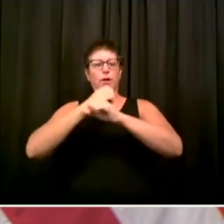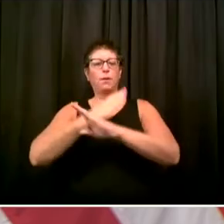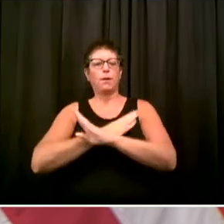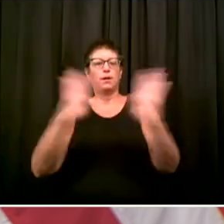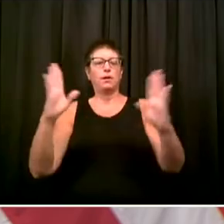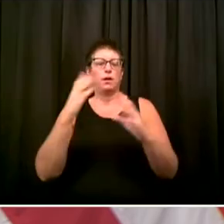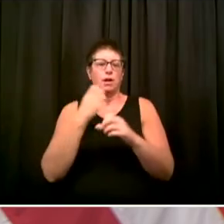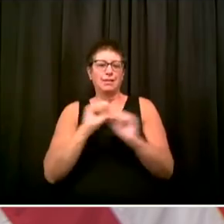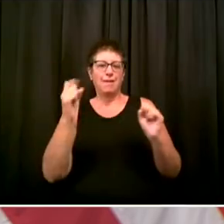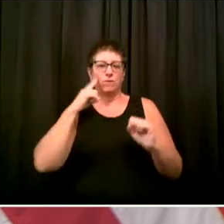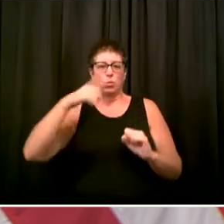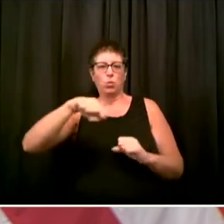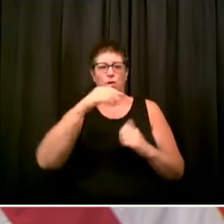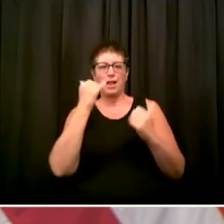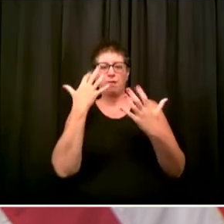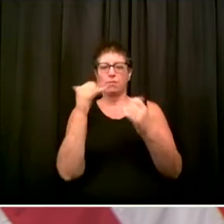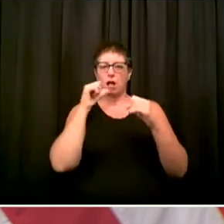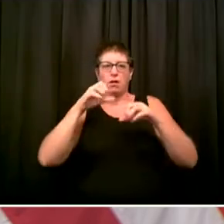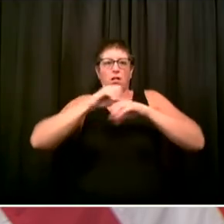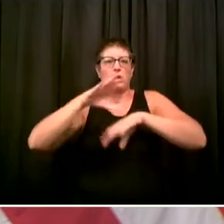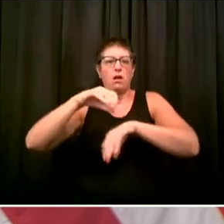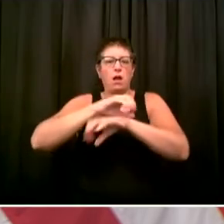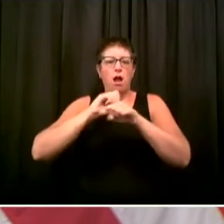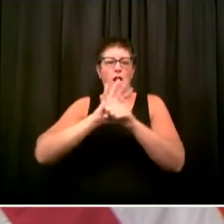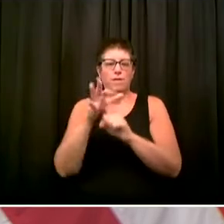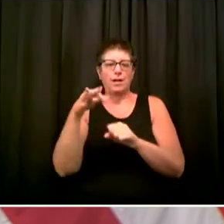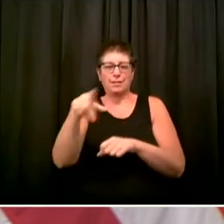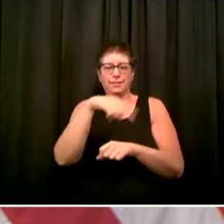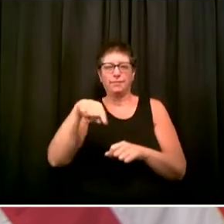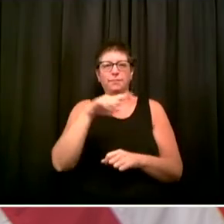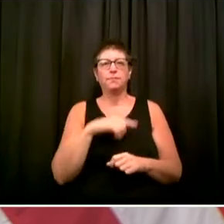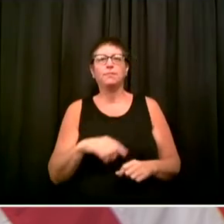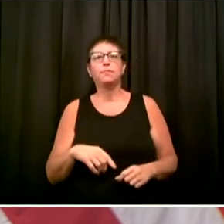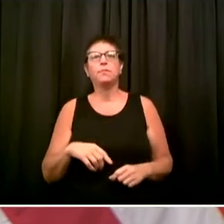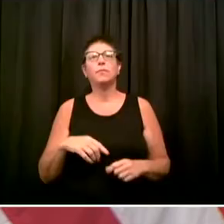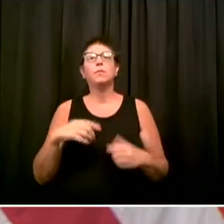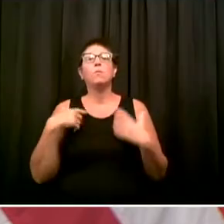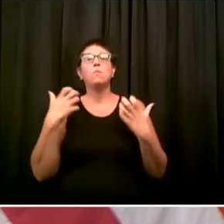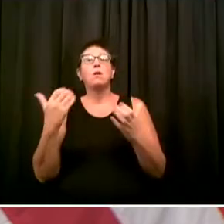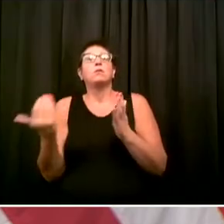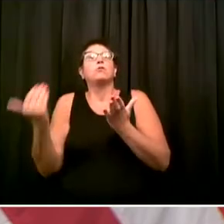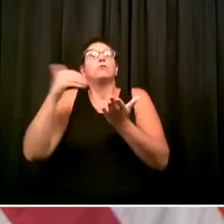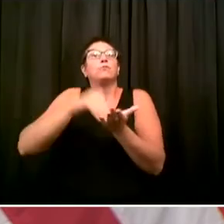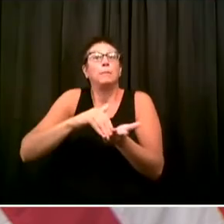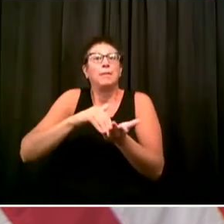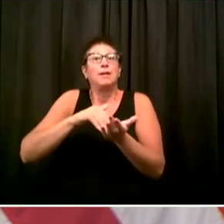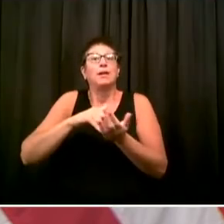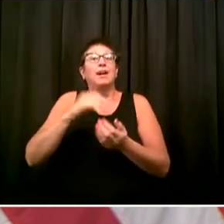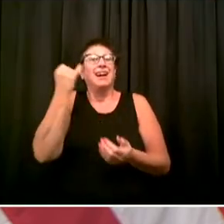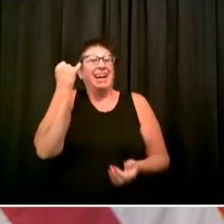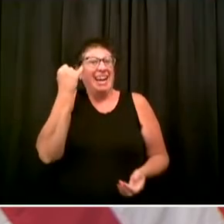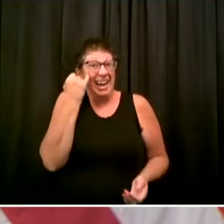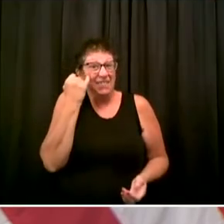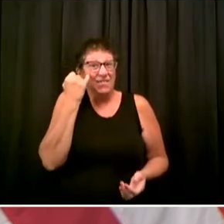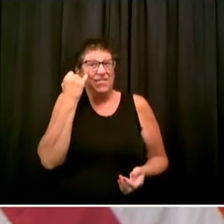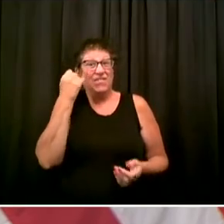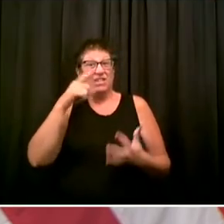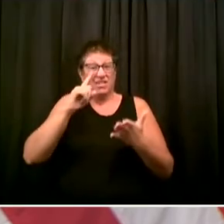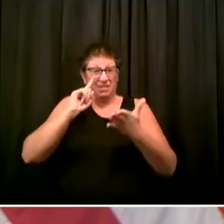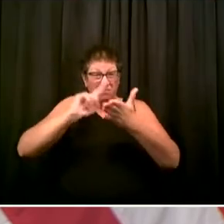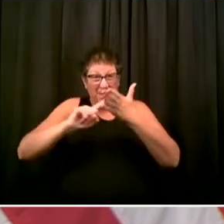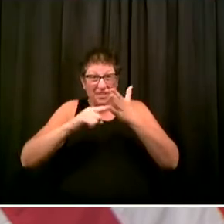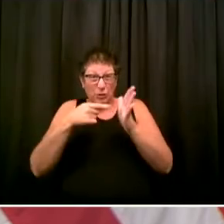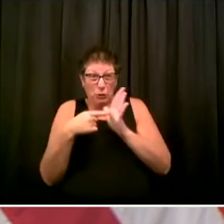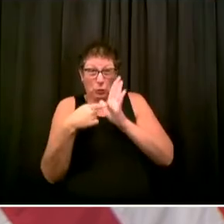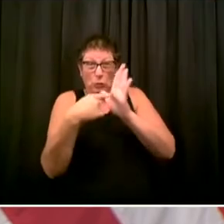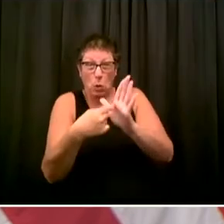NURSES OFFICES AND ISOLATION